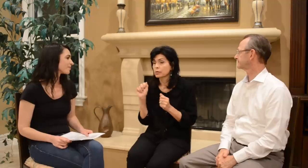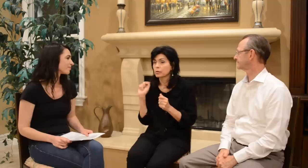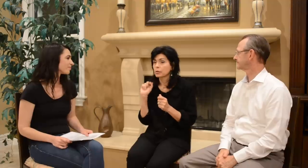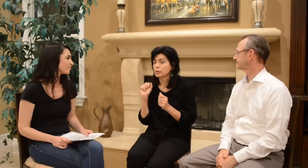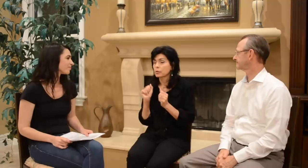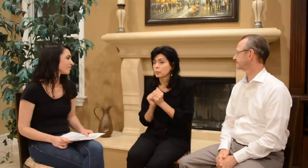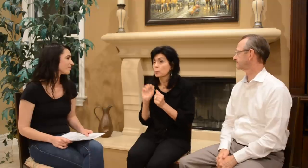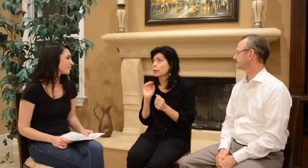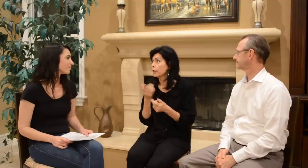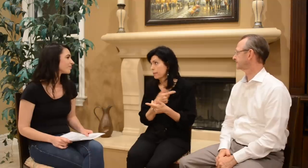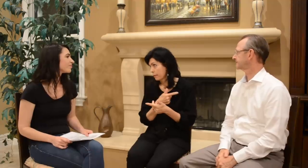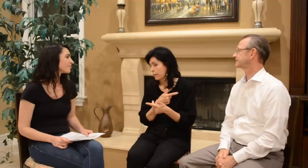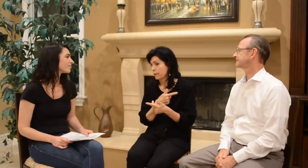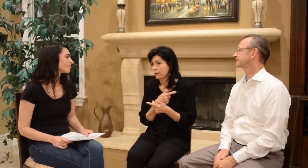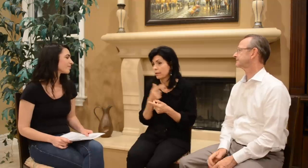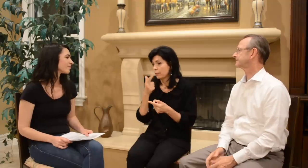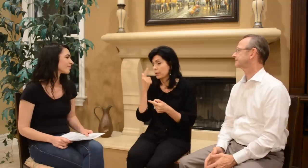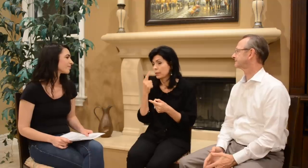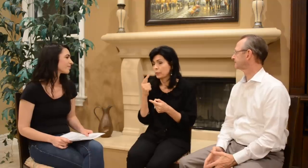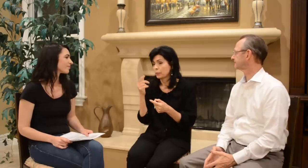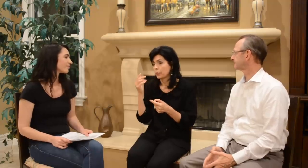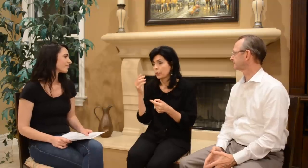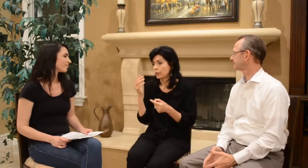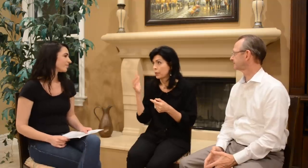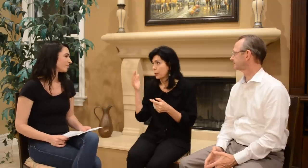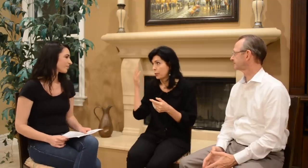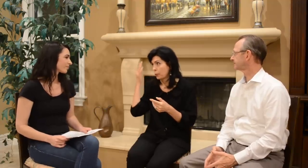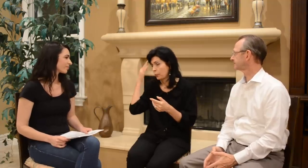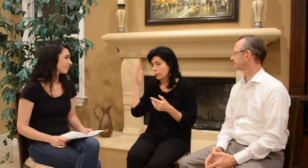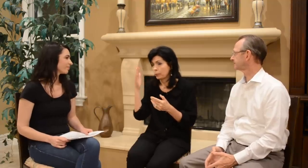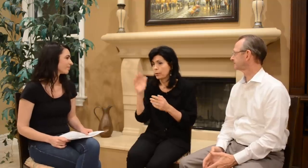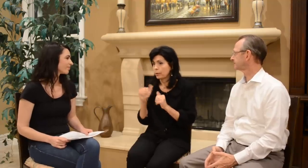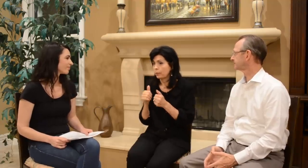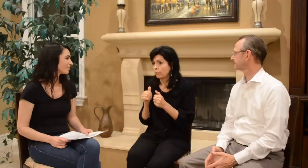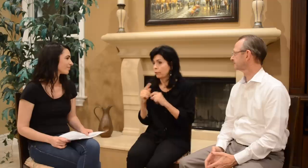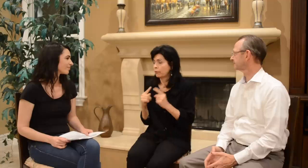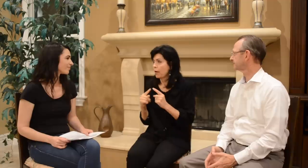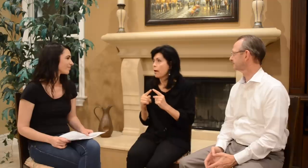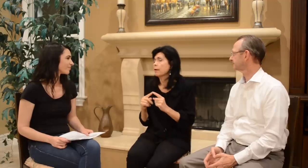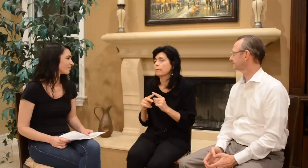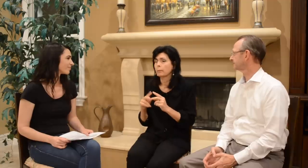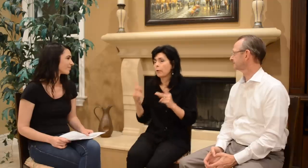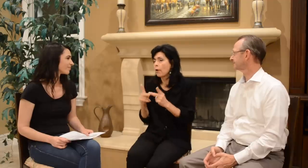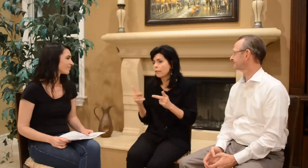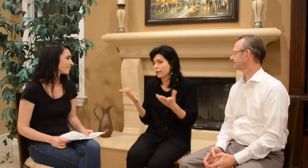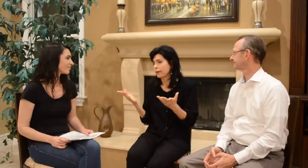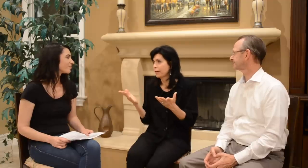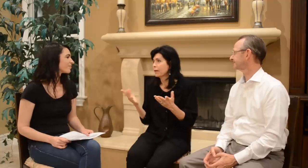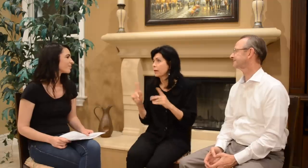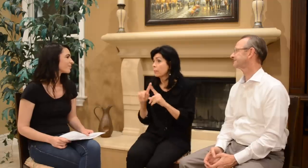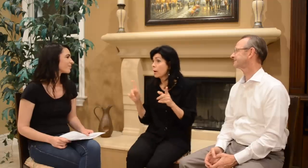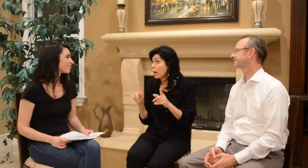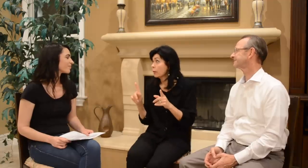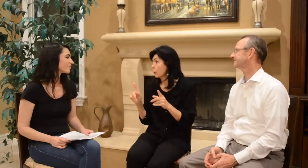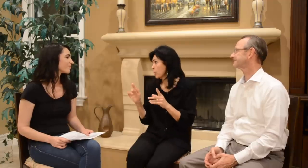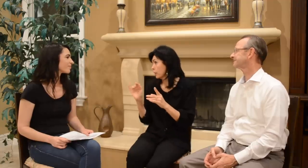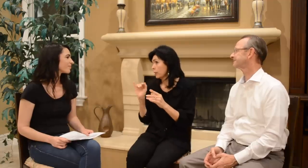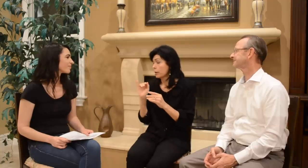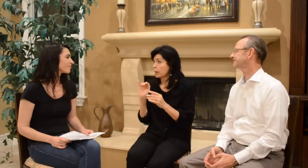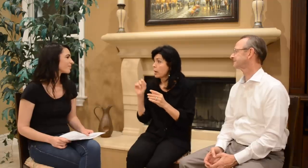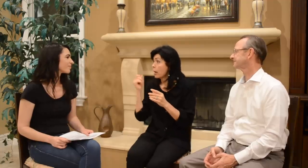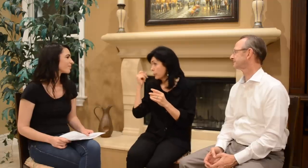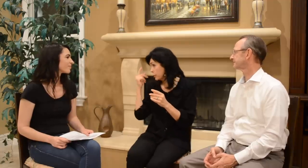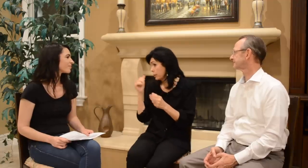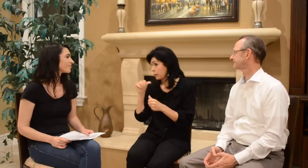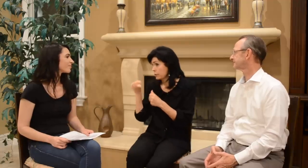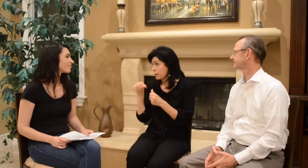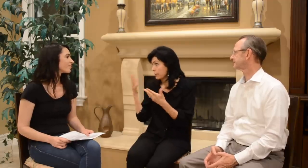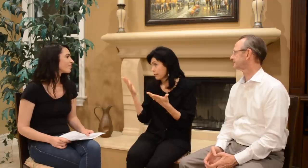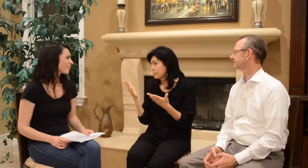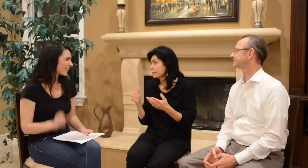Patient with us. When we don’t know how to sign perfectly, but we can understand each other.